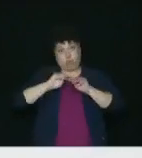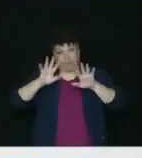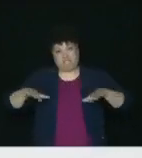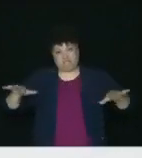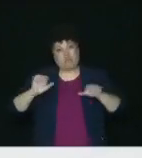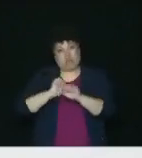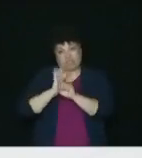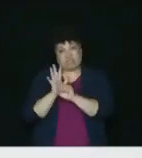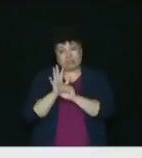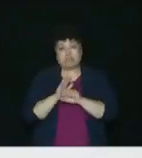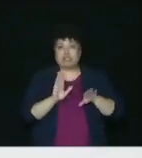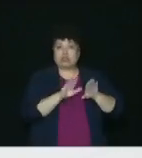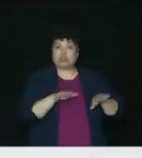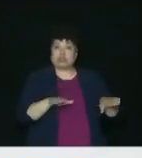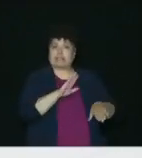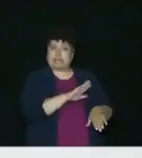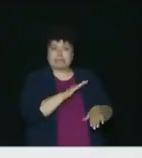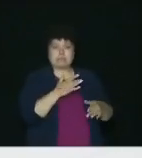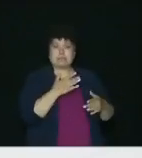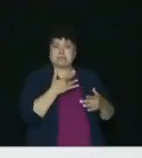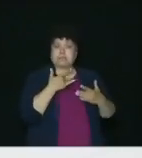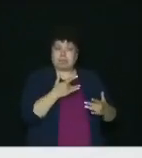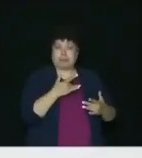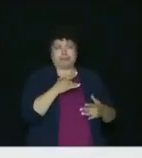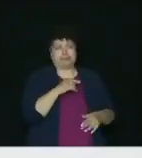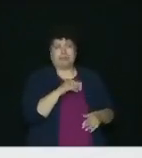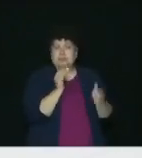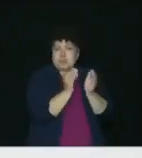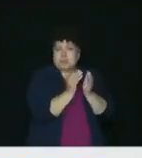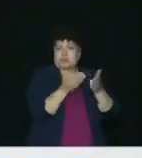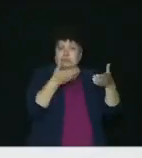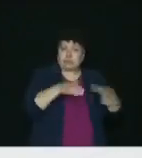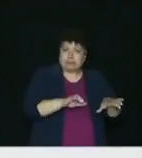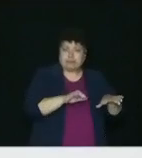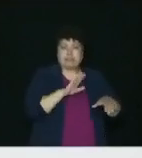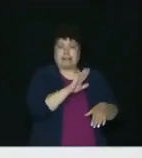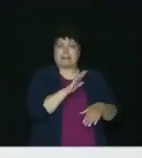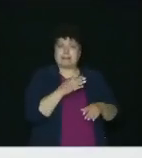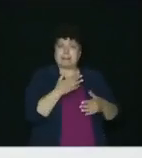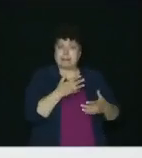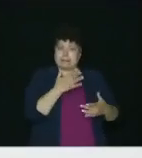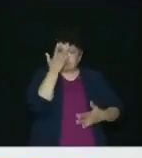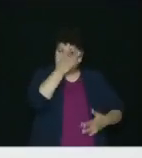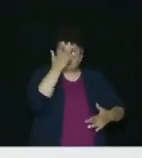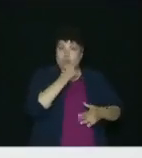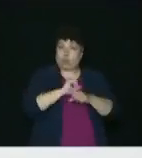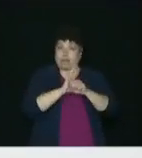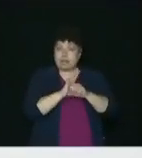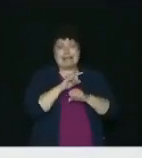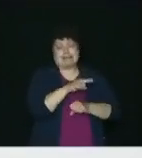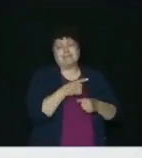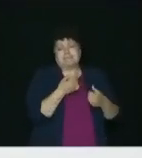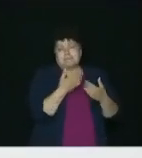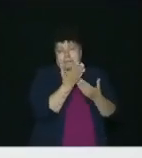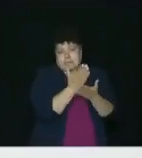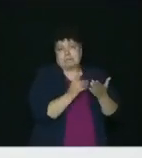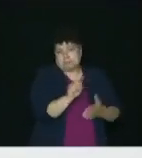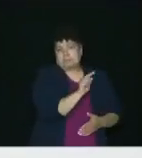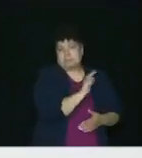THIS AUTHORIZATION COMES AT A CRITICAL TIME IN THE PANDEMIC WHEN WE PROGRESS THROUGH THE SEVENTH WAY.